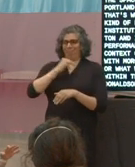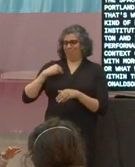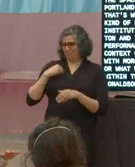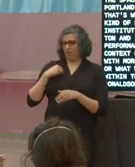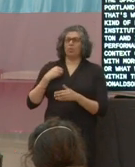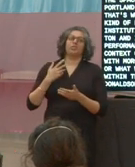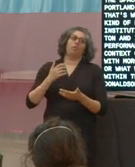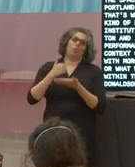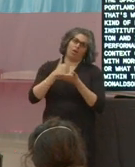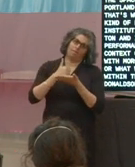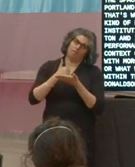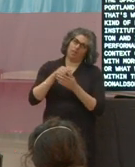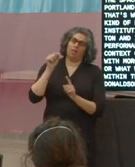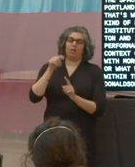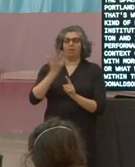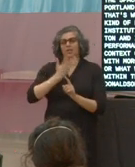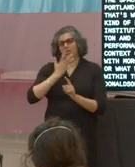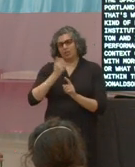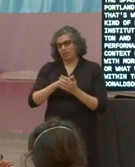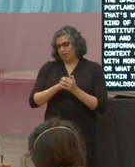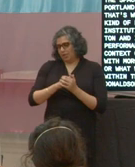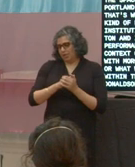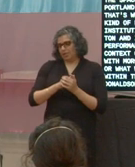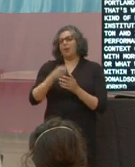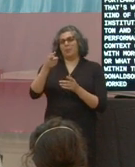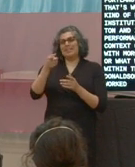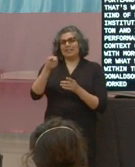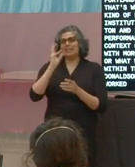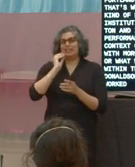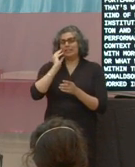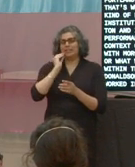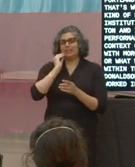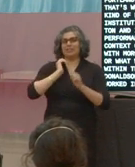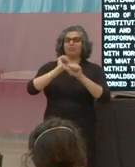helpful. And, you know, having worked in performance and with a